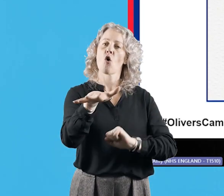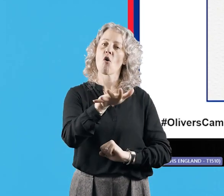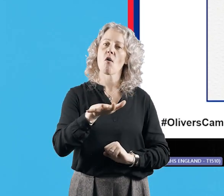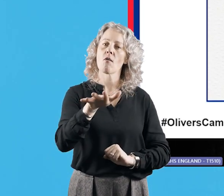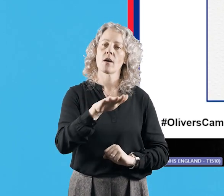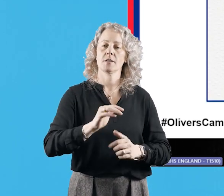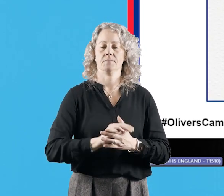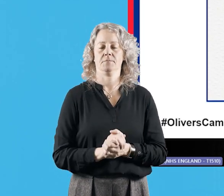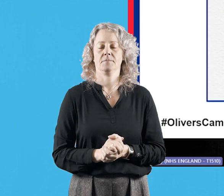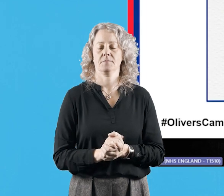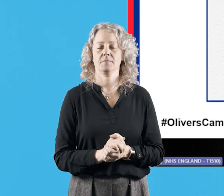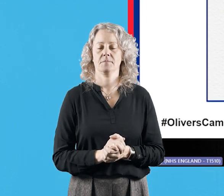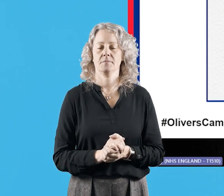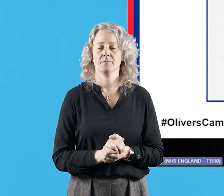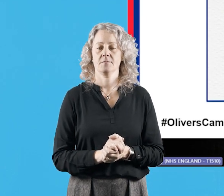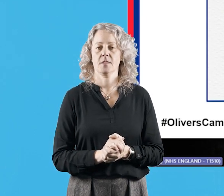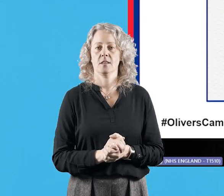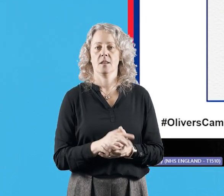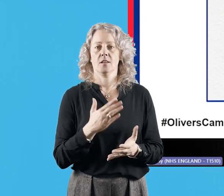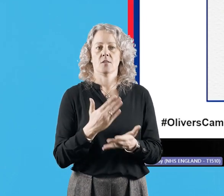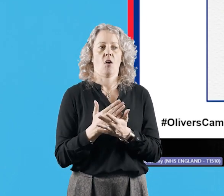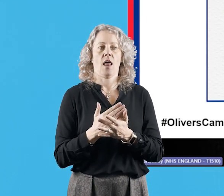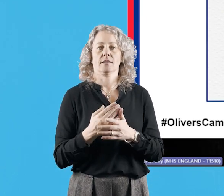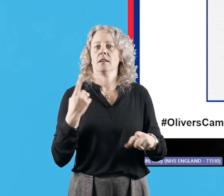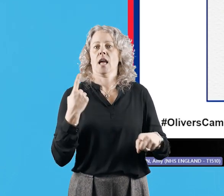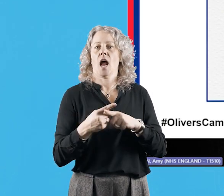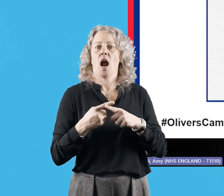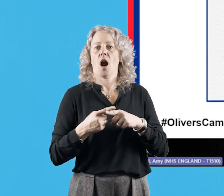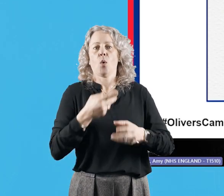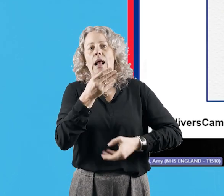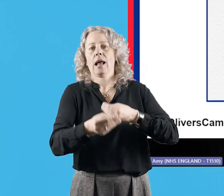have that rather than us about what's happening in your area.